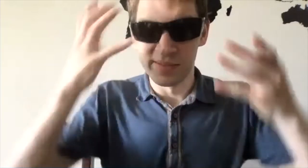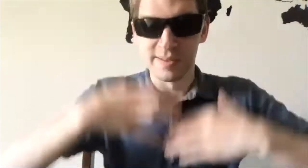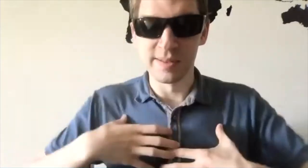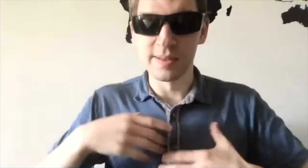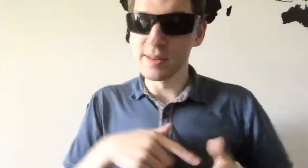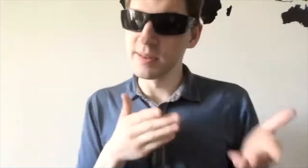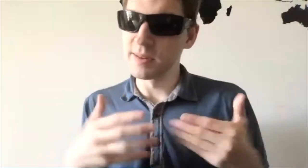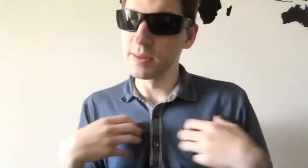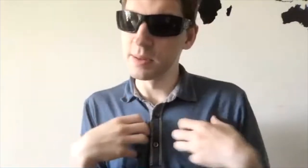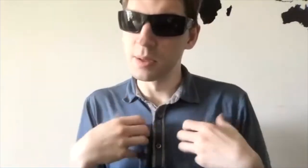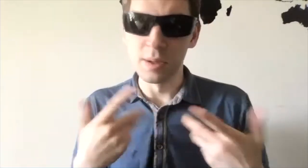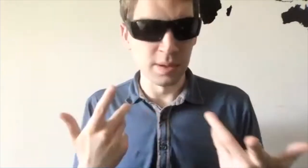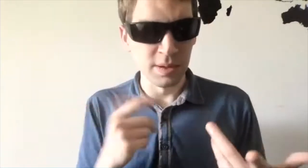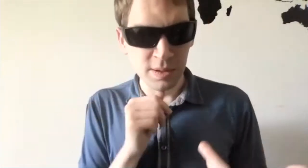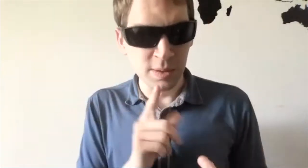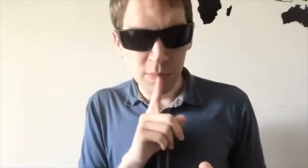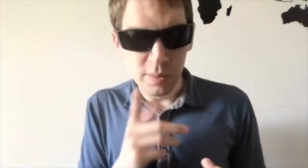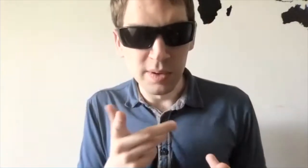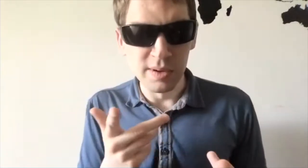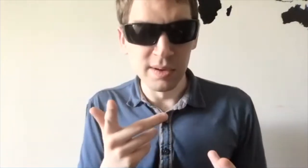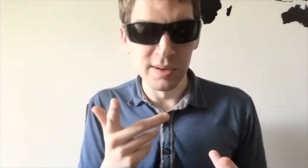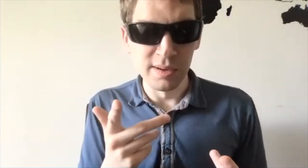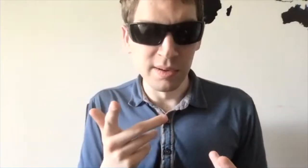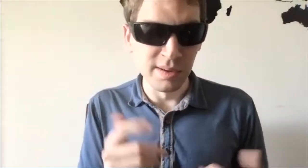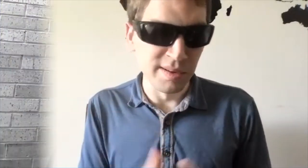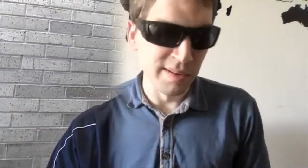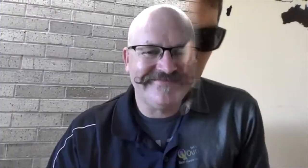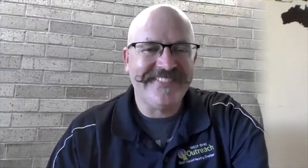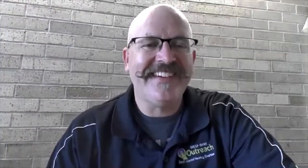You don't want.... someone who has a different vest or they order a